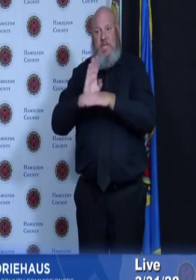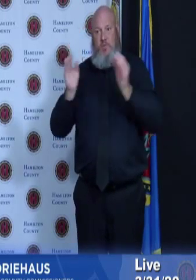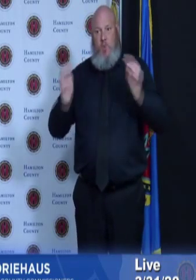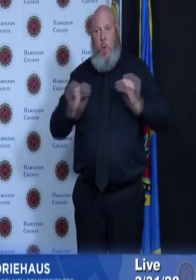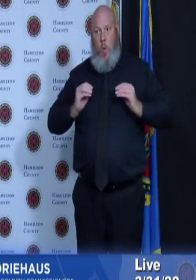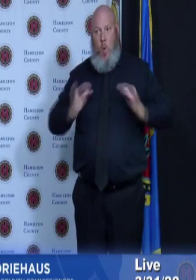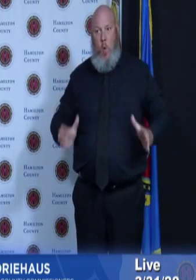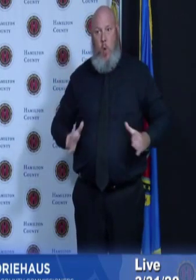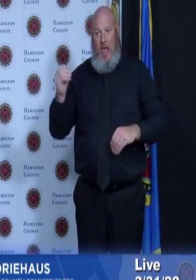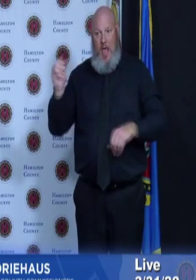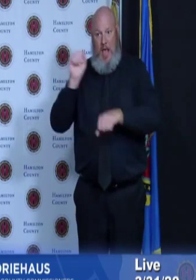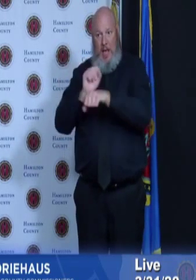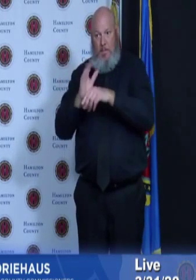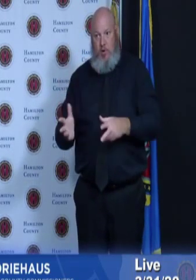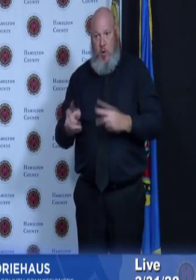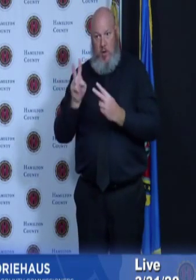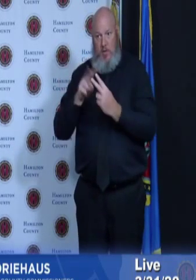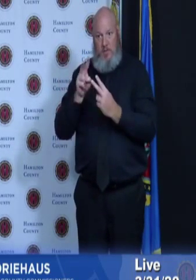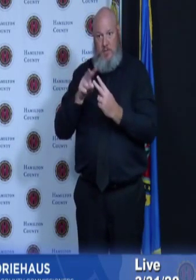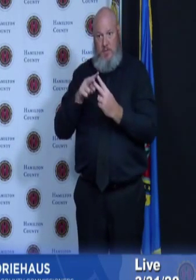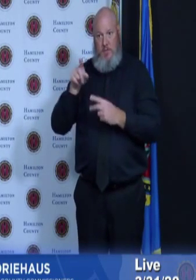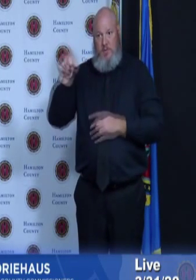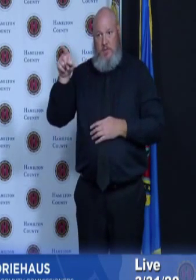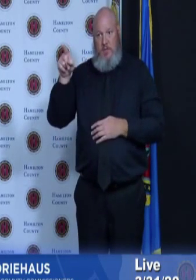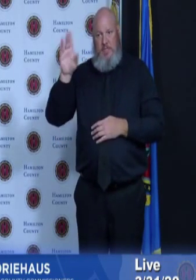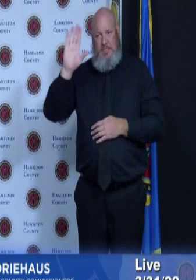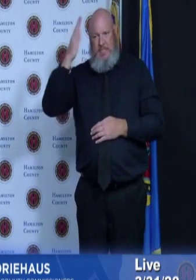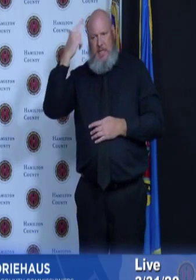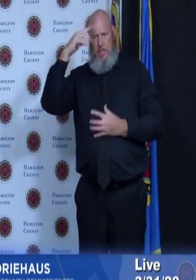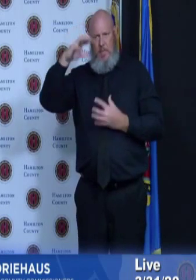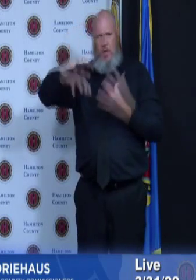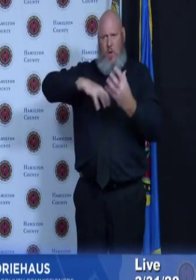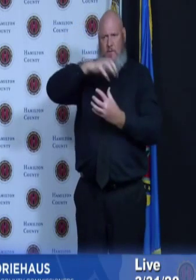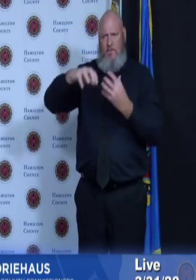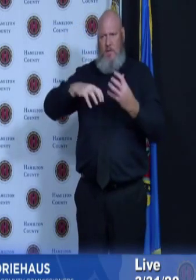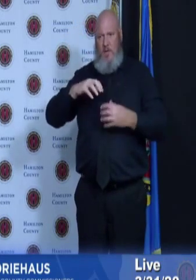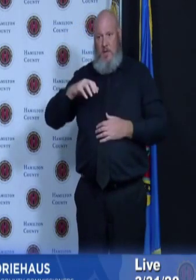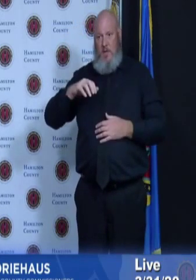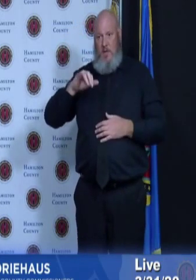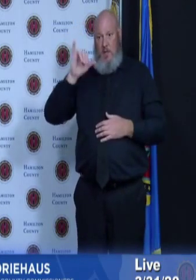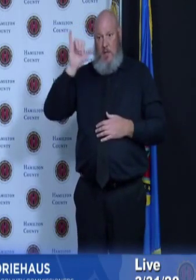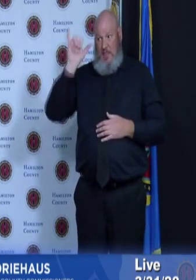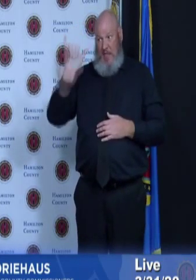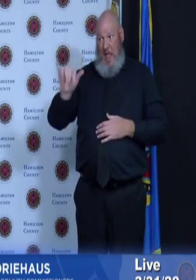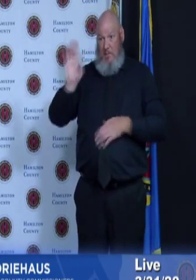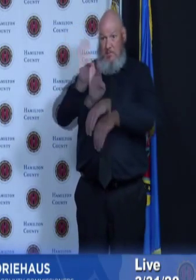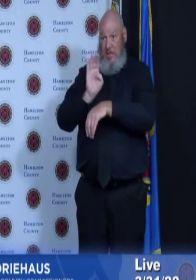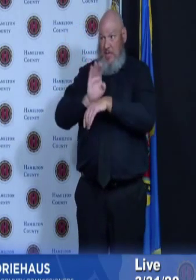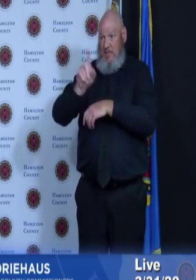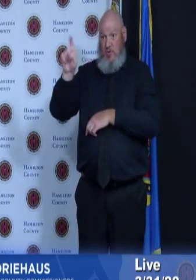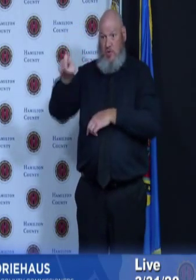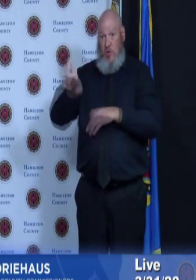some confusion as to whether or not a business should be open or not or whether or not it's an essential business and I have given out that